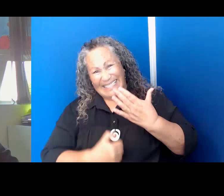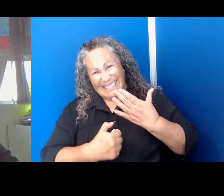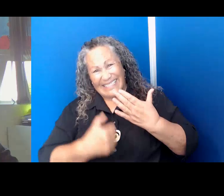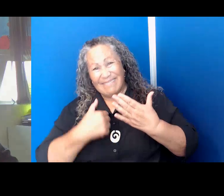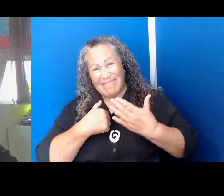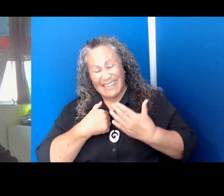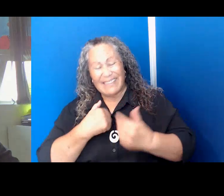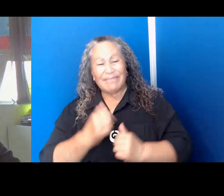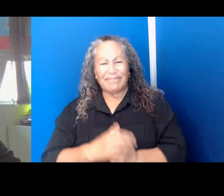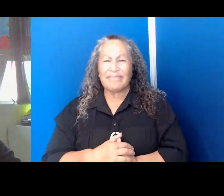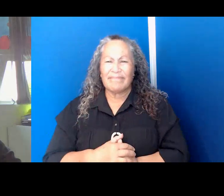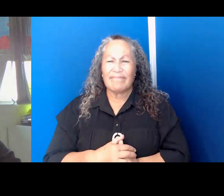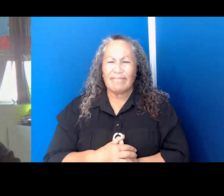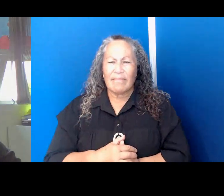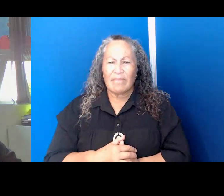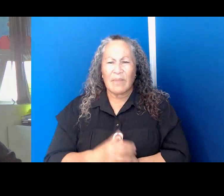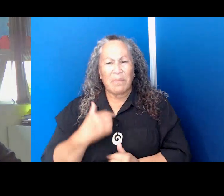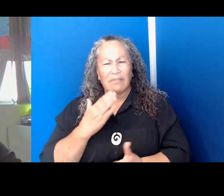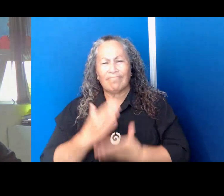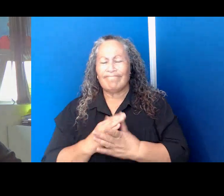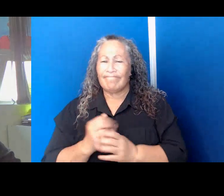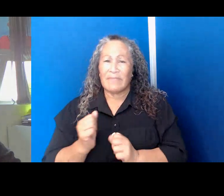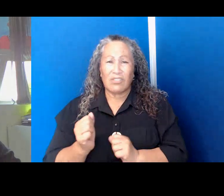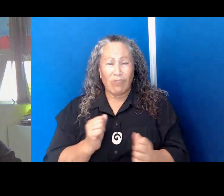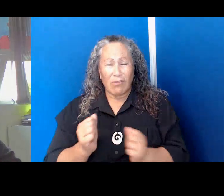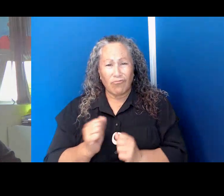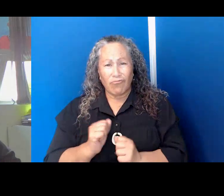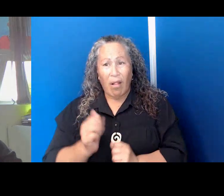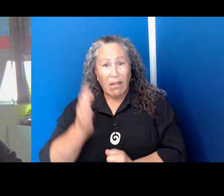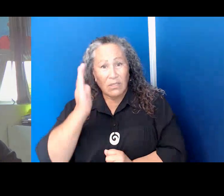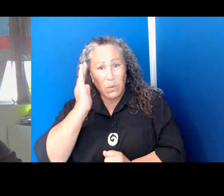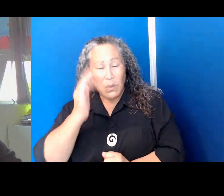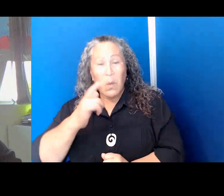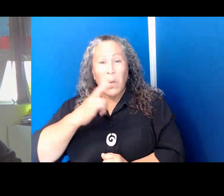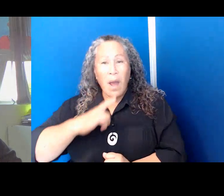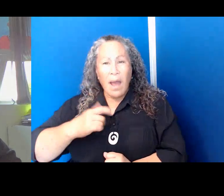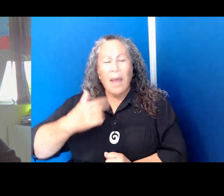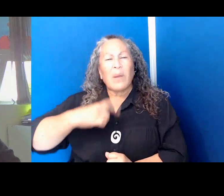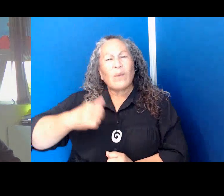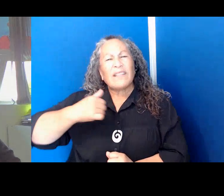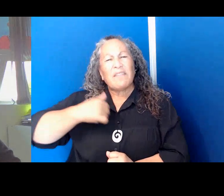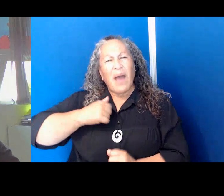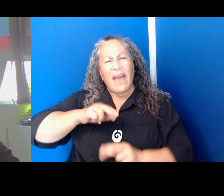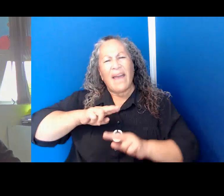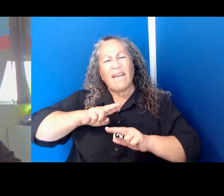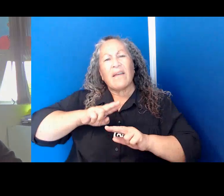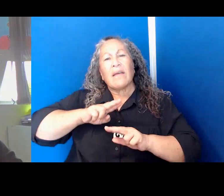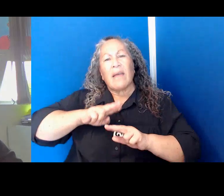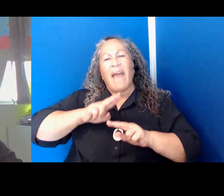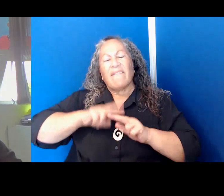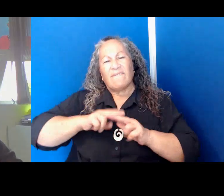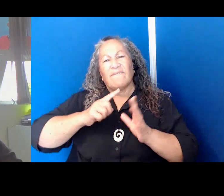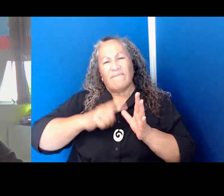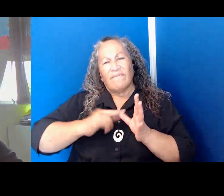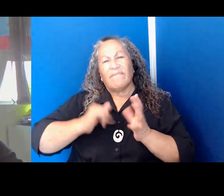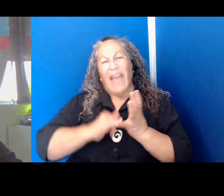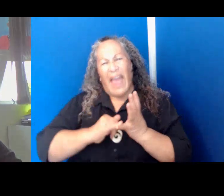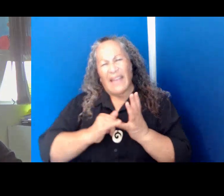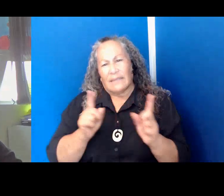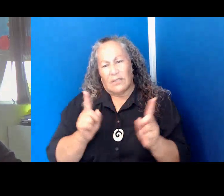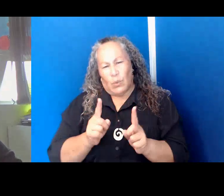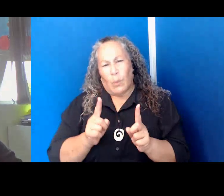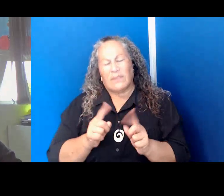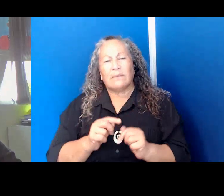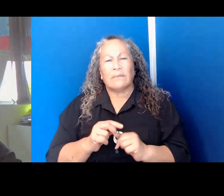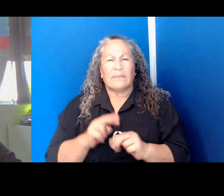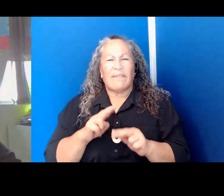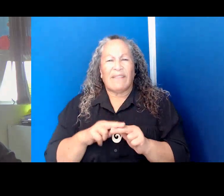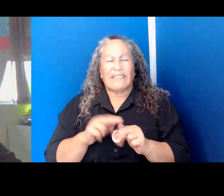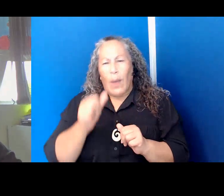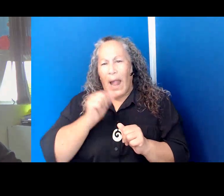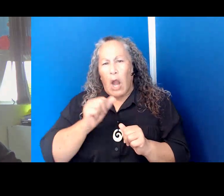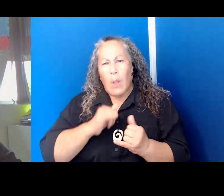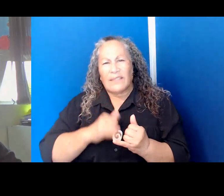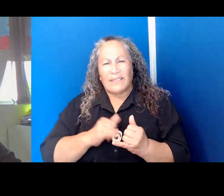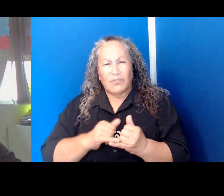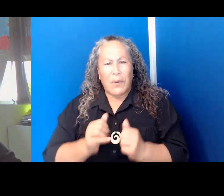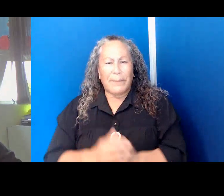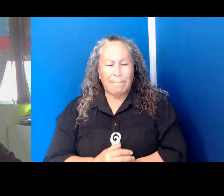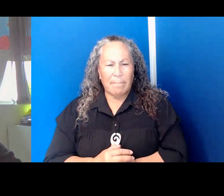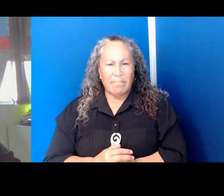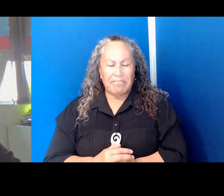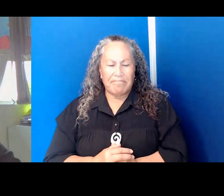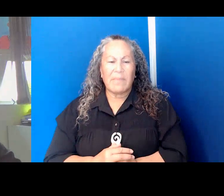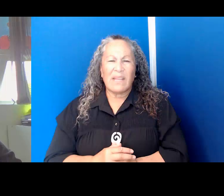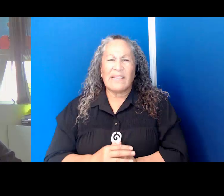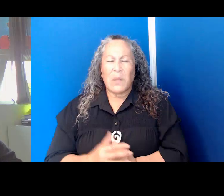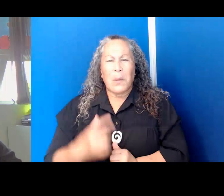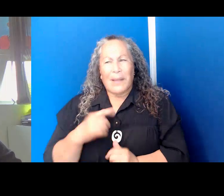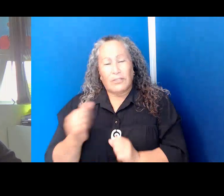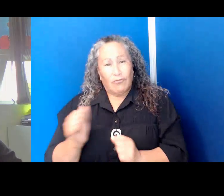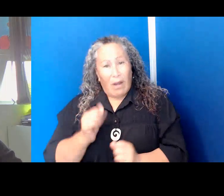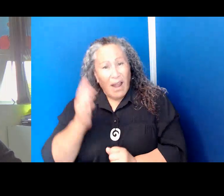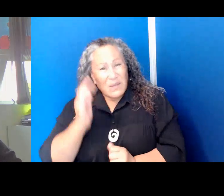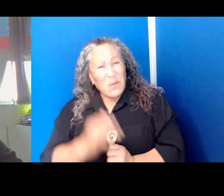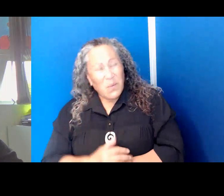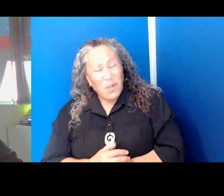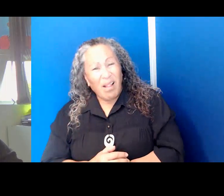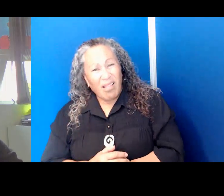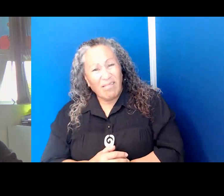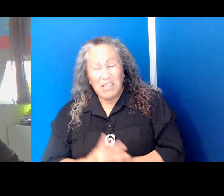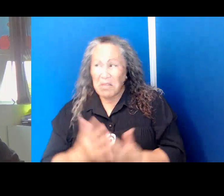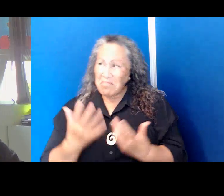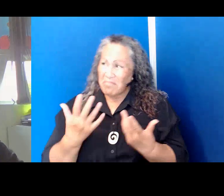I’ve really struggled at school due to my Fetal Alcohol Disorder (FASD). That’s pretty much me,